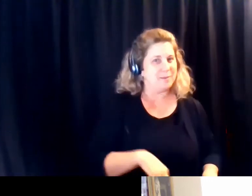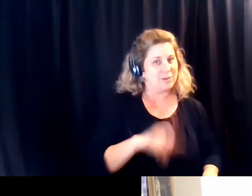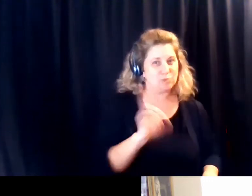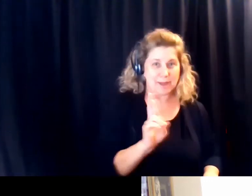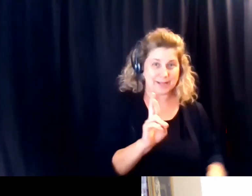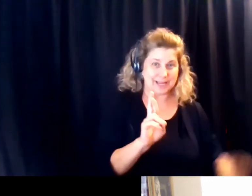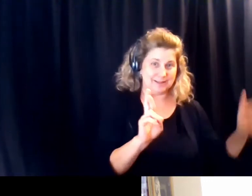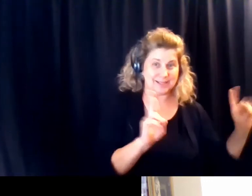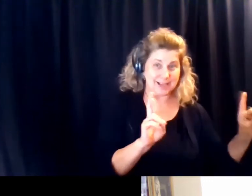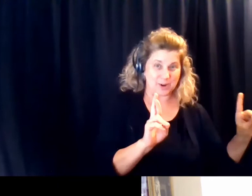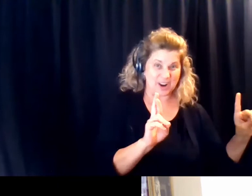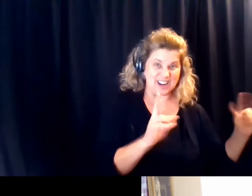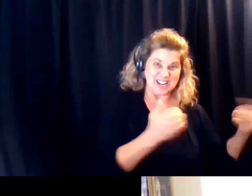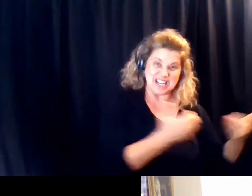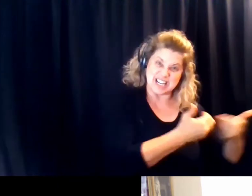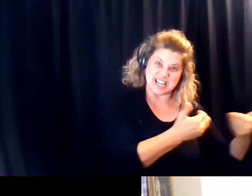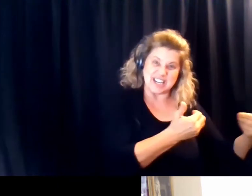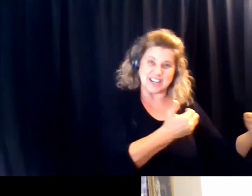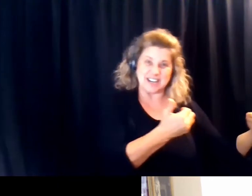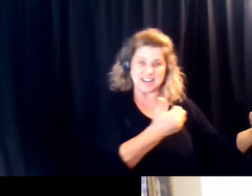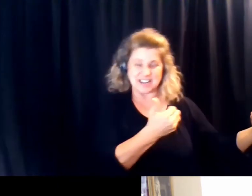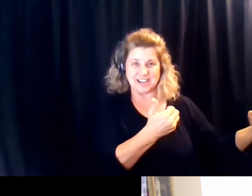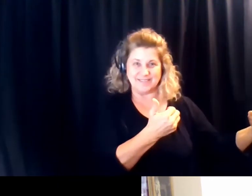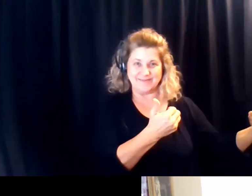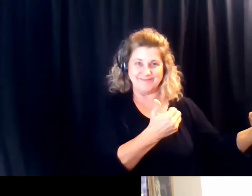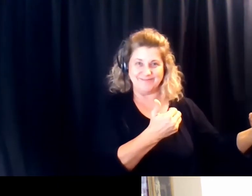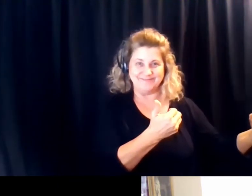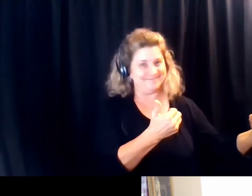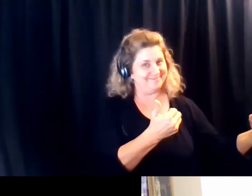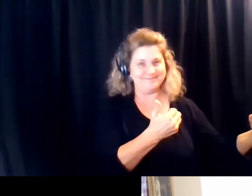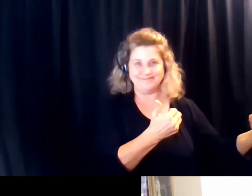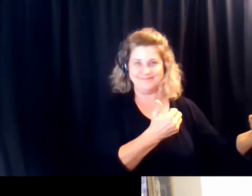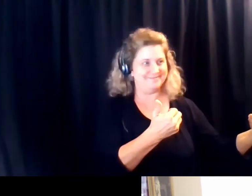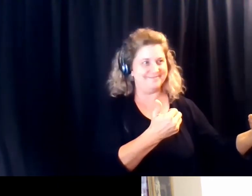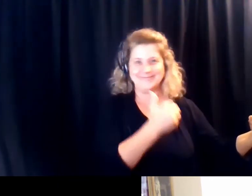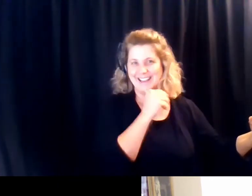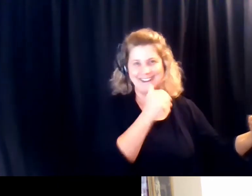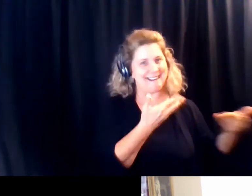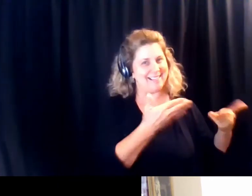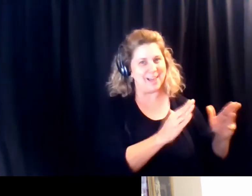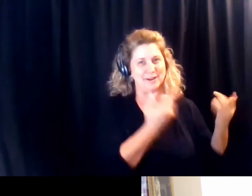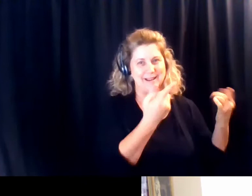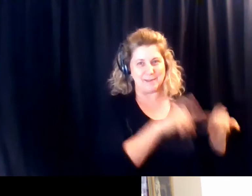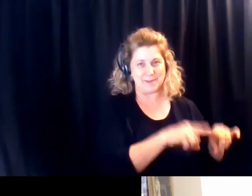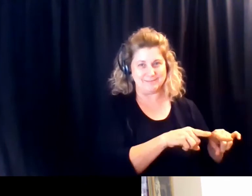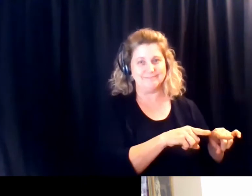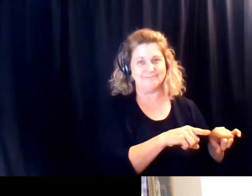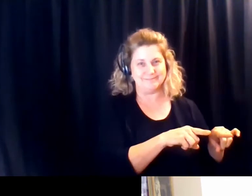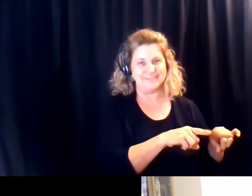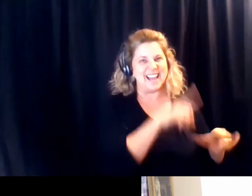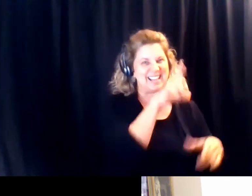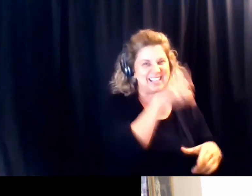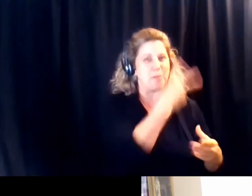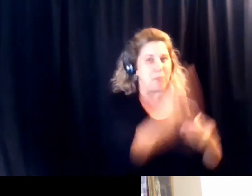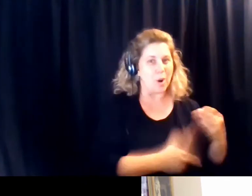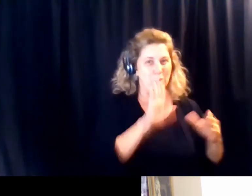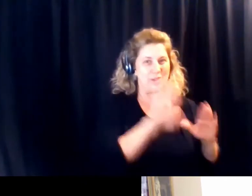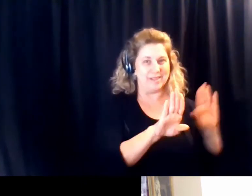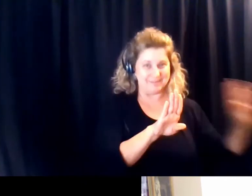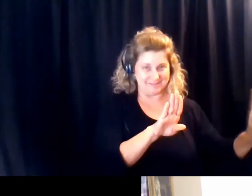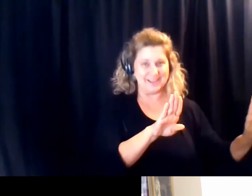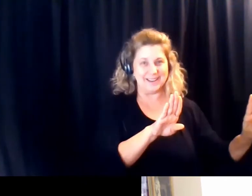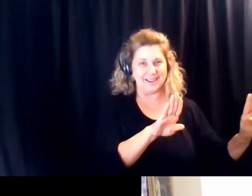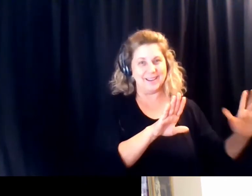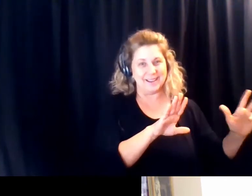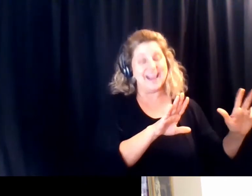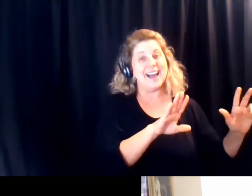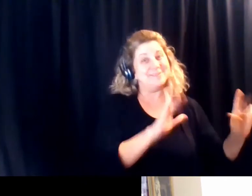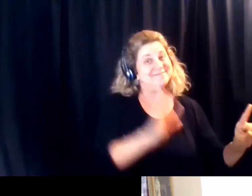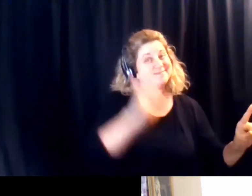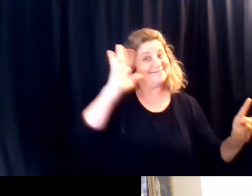Judith Heumann: That bring forward the voices of disabled people on international issues they were working very hard to get the stable people in organizations around the United States.